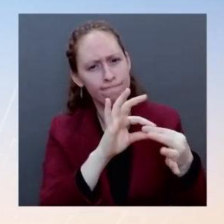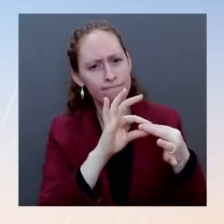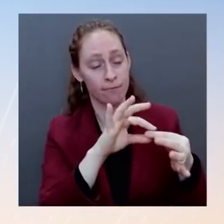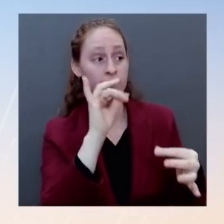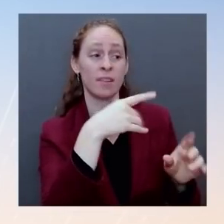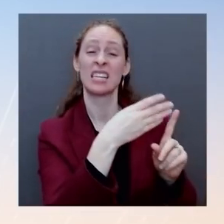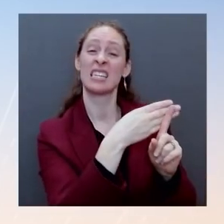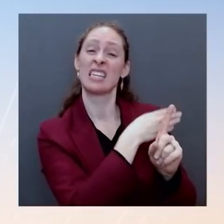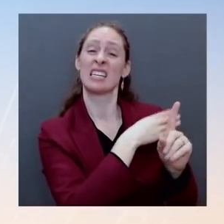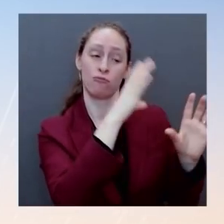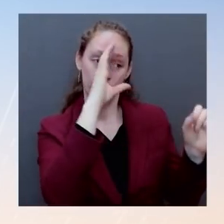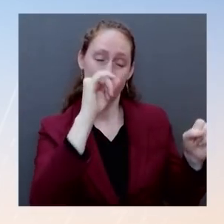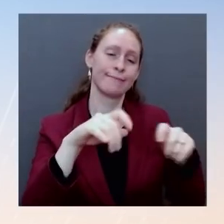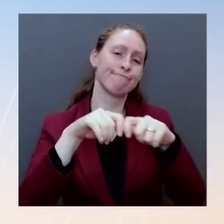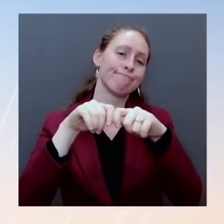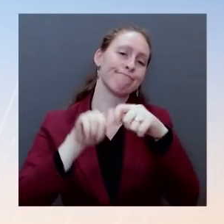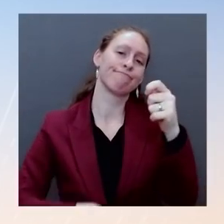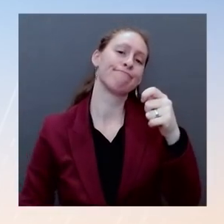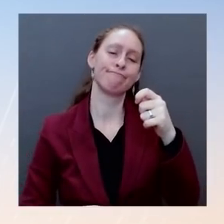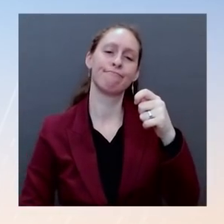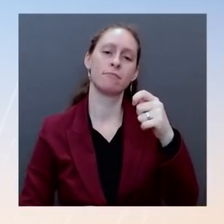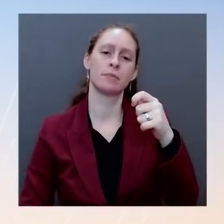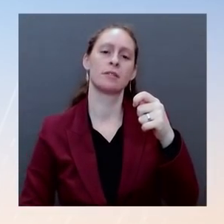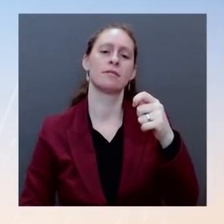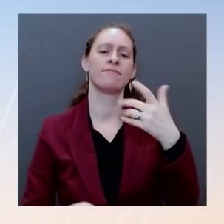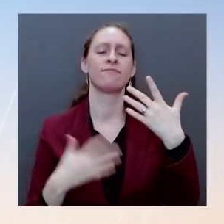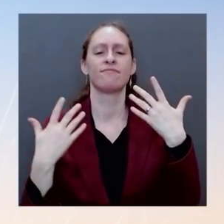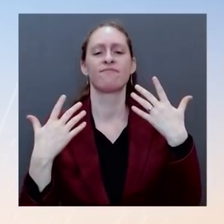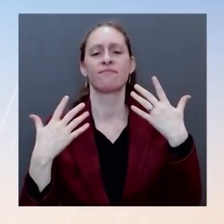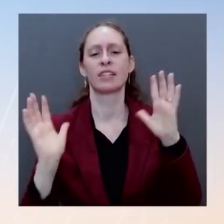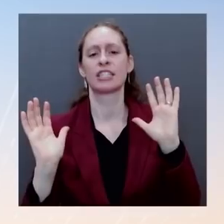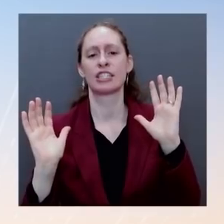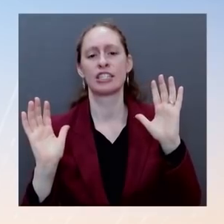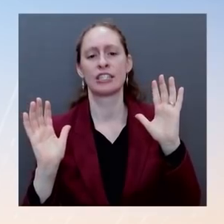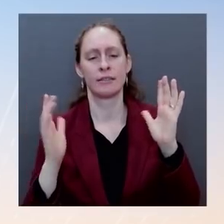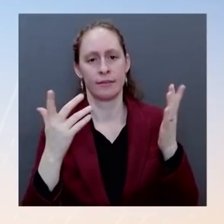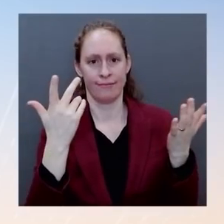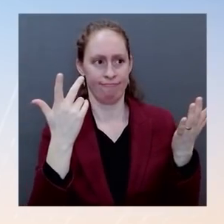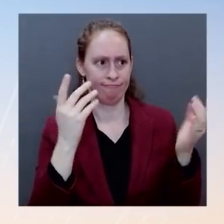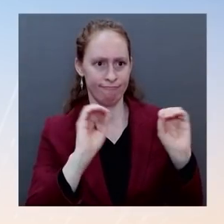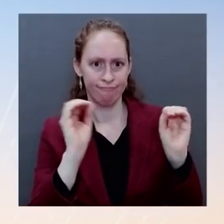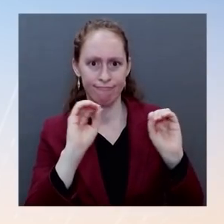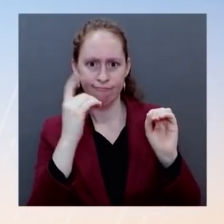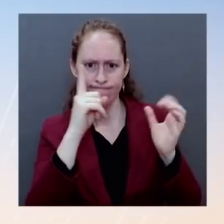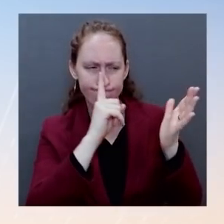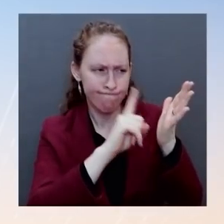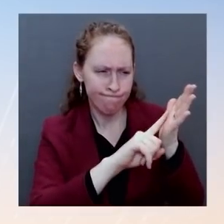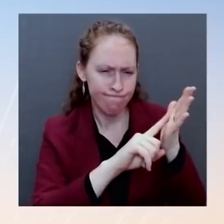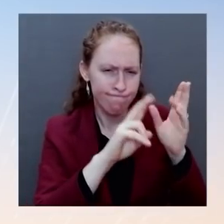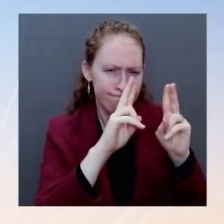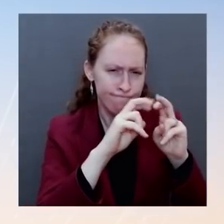ever negotiated, no longer had the tight restrictions on nuclear activity. And so now where we're at --